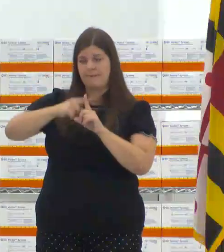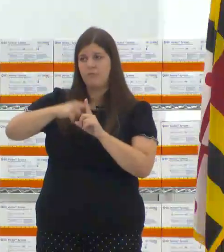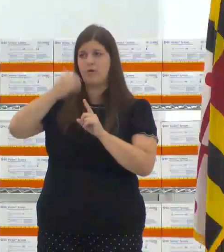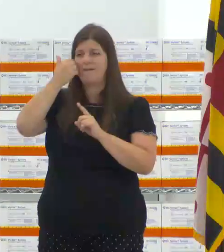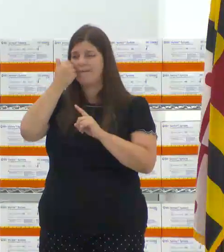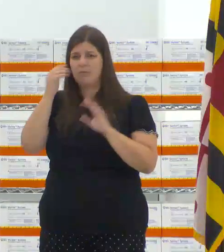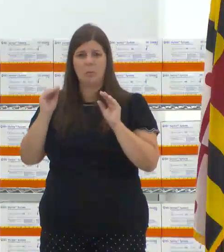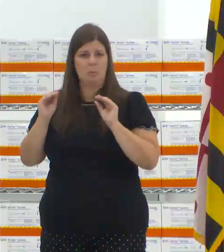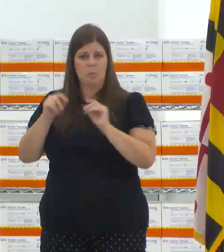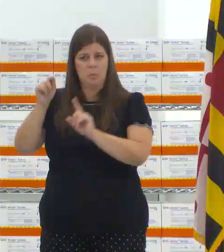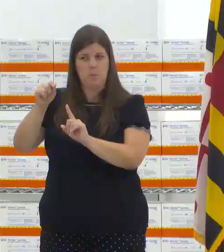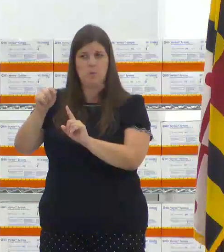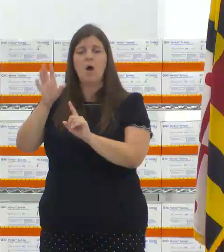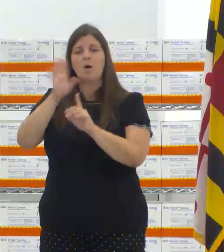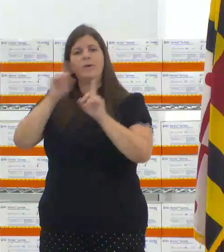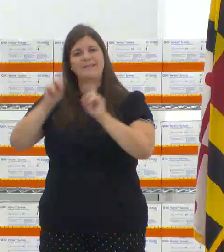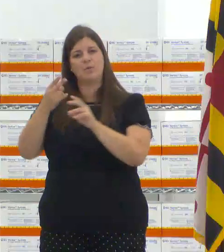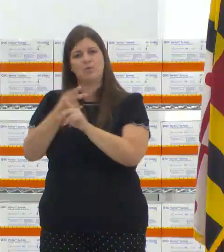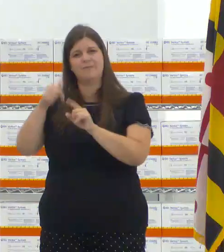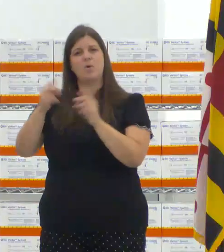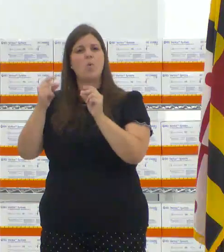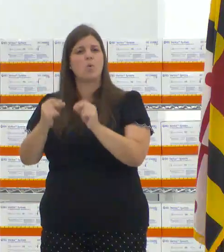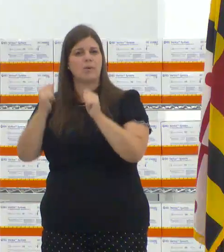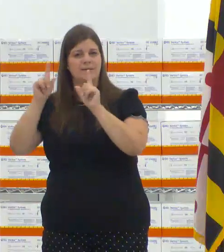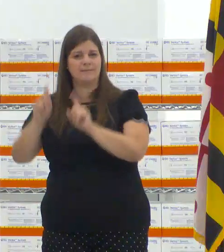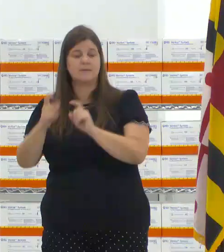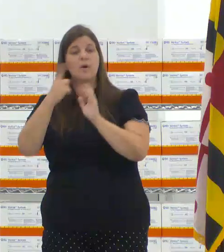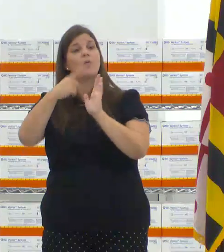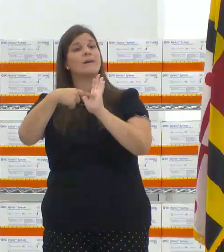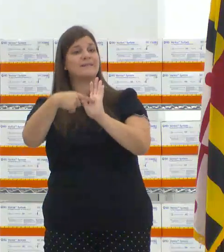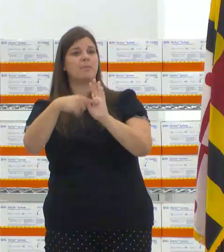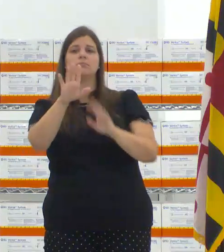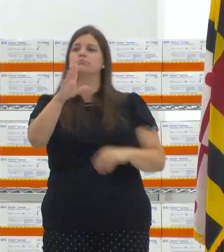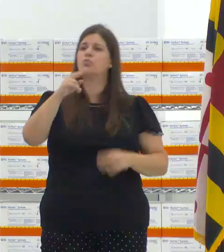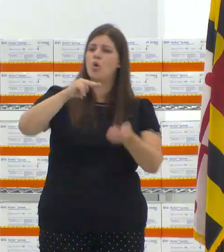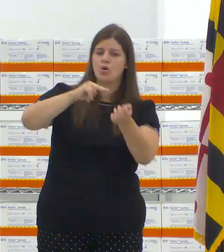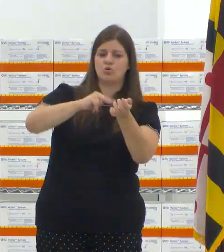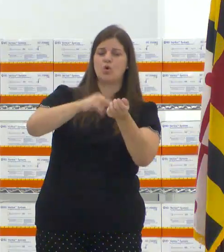In congregate and particularly -- or the PCR testing, the diagnostic PCR.